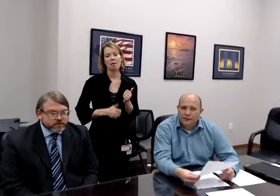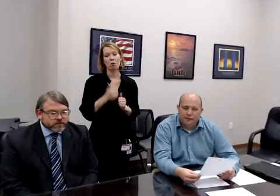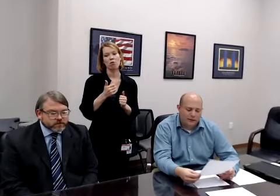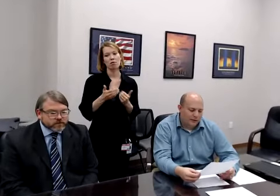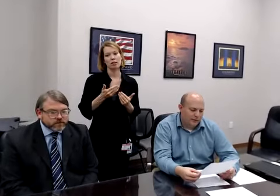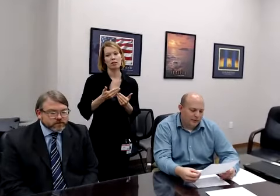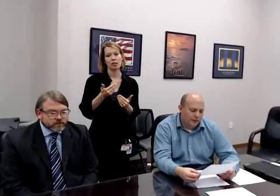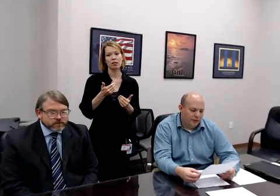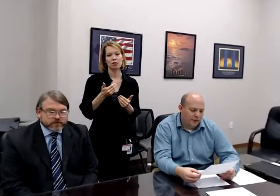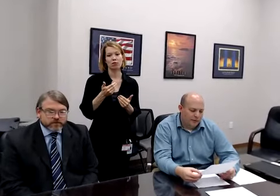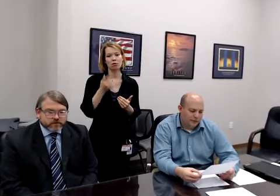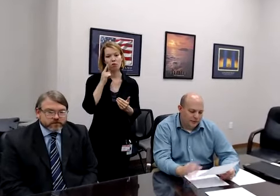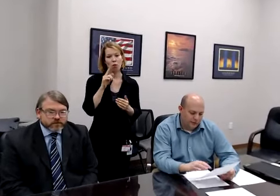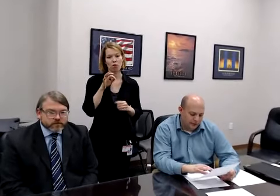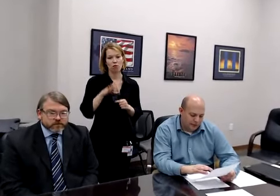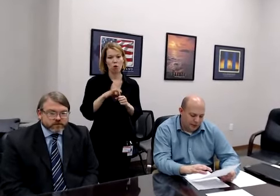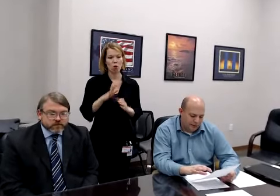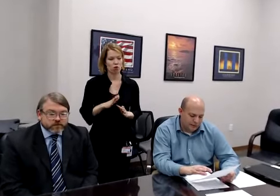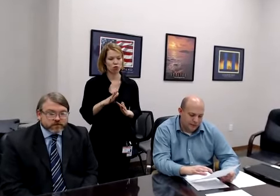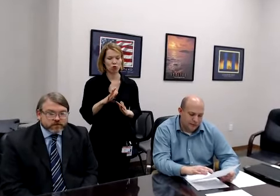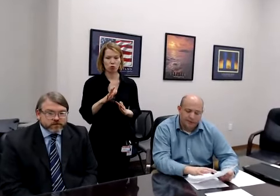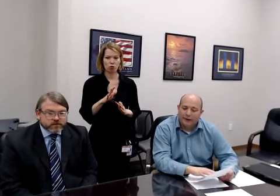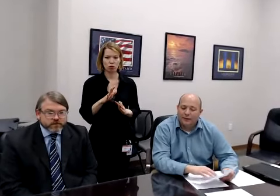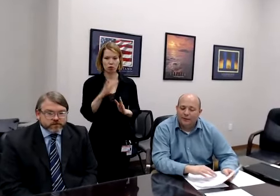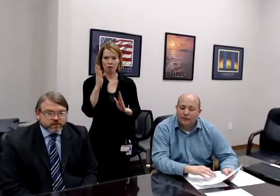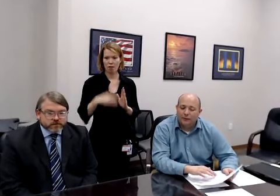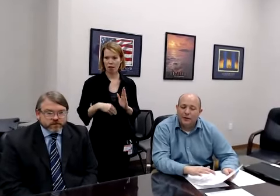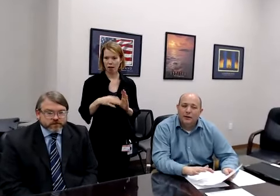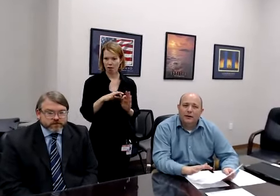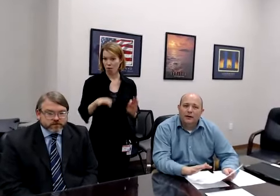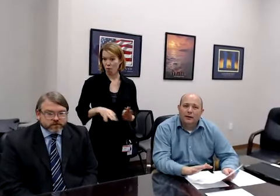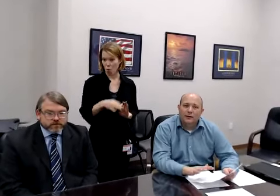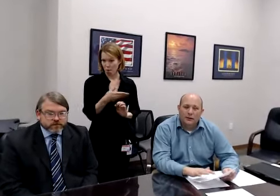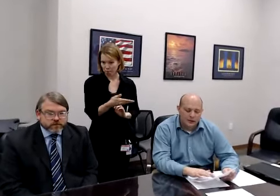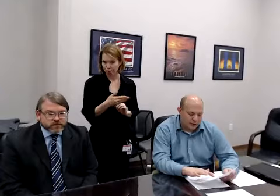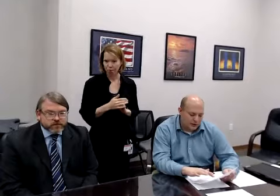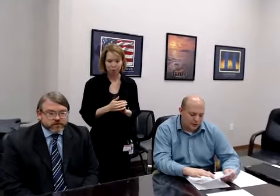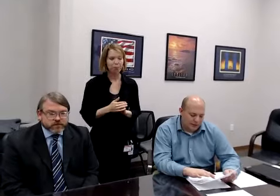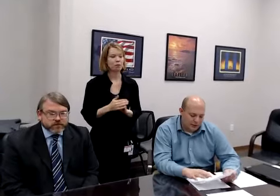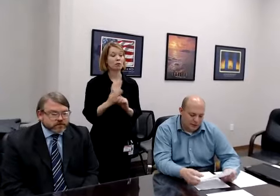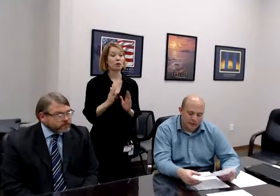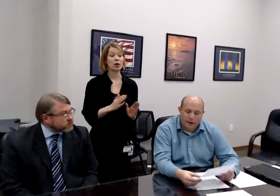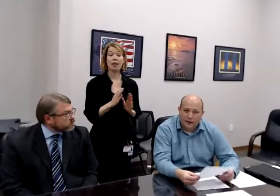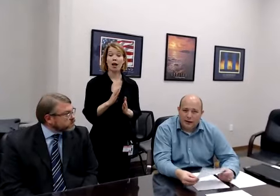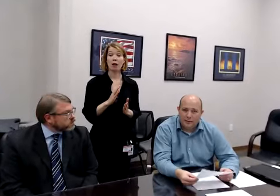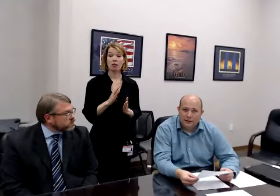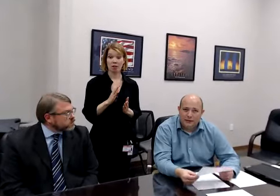for voters to fill out that form. Then you just need to return the hard copy